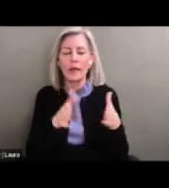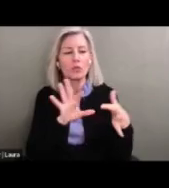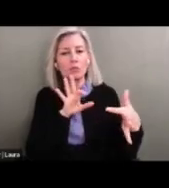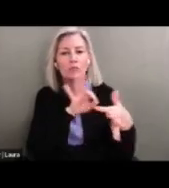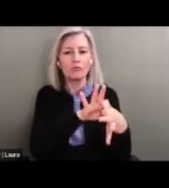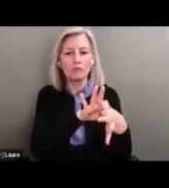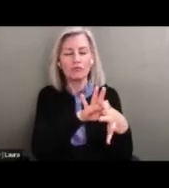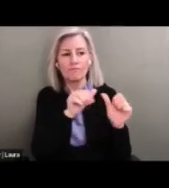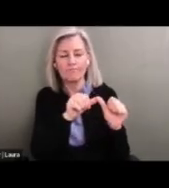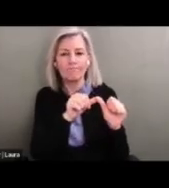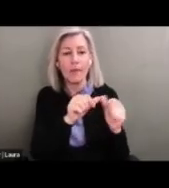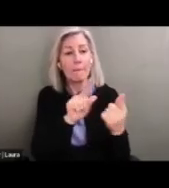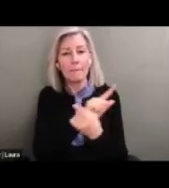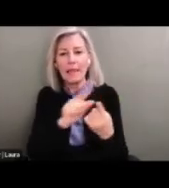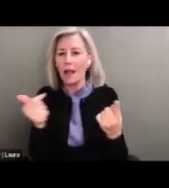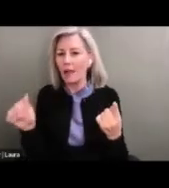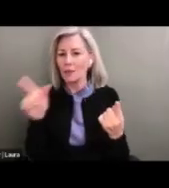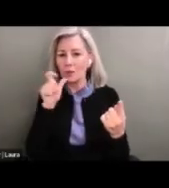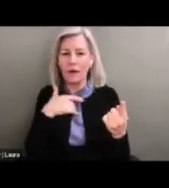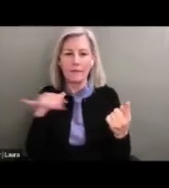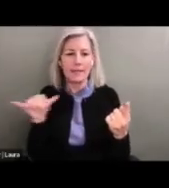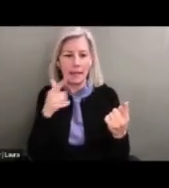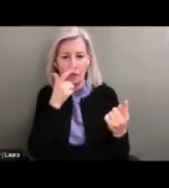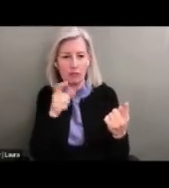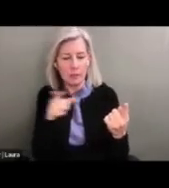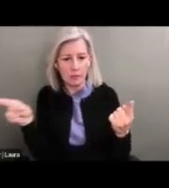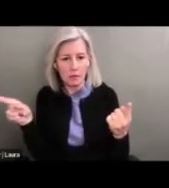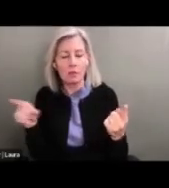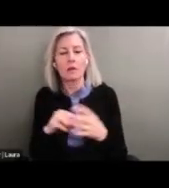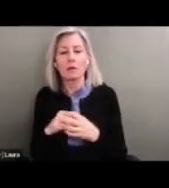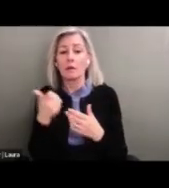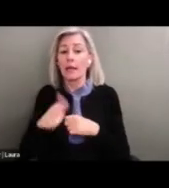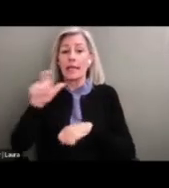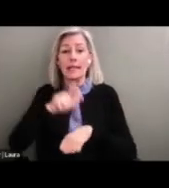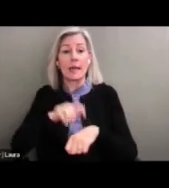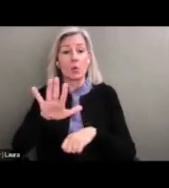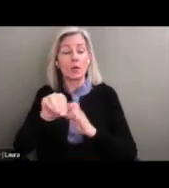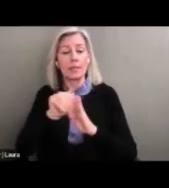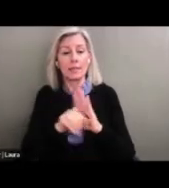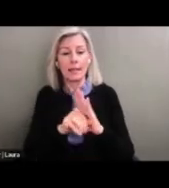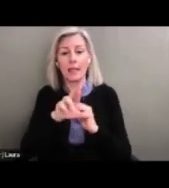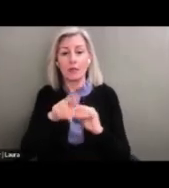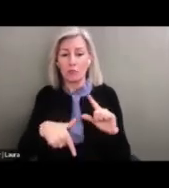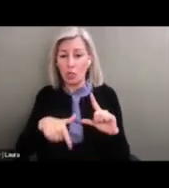, they often house listening sessions. Attending these is one way to stay connected